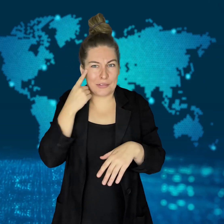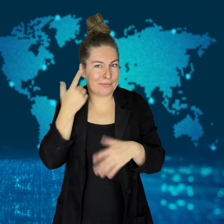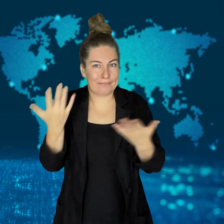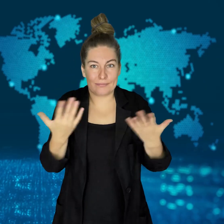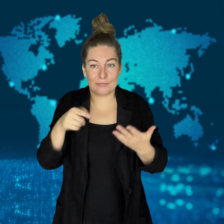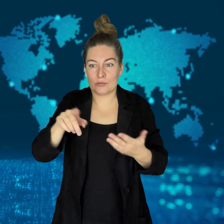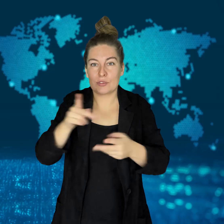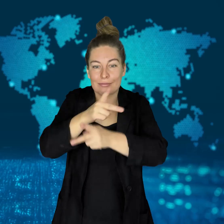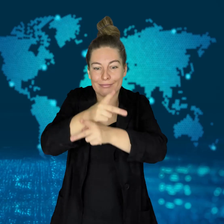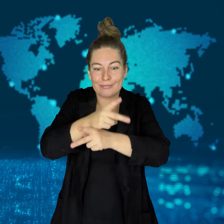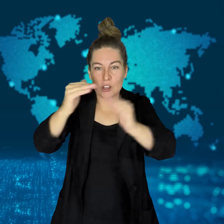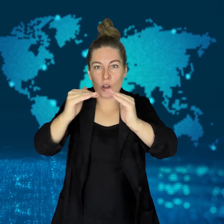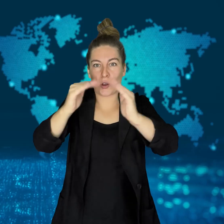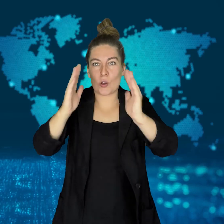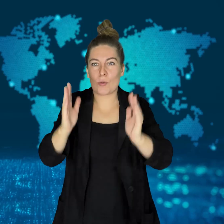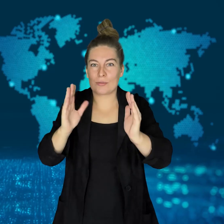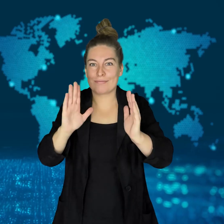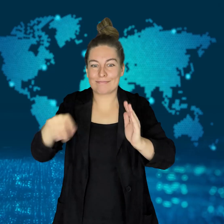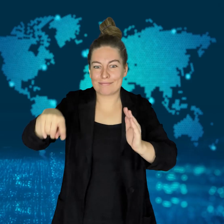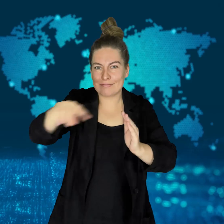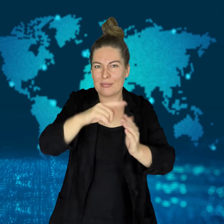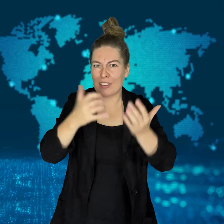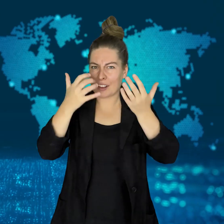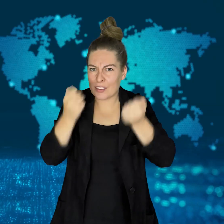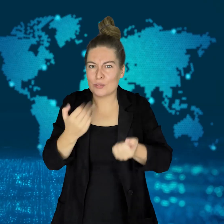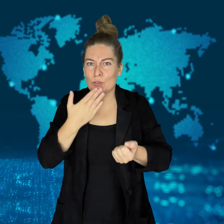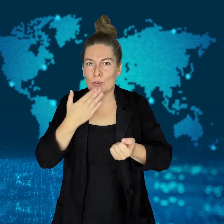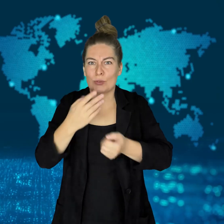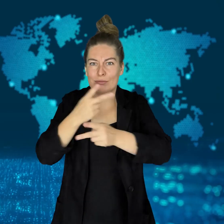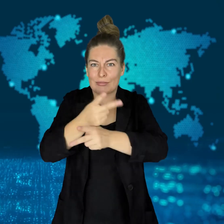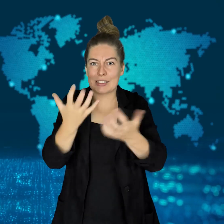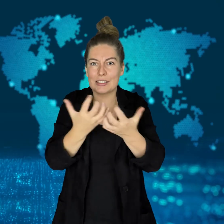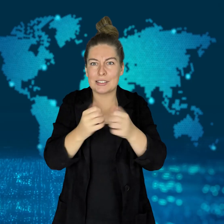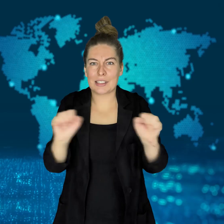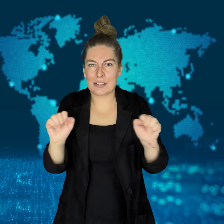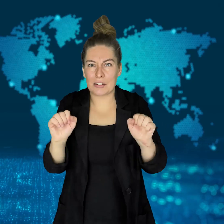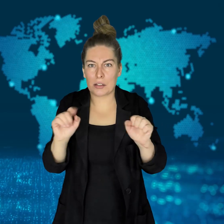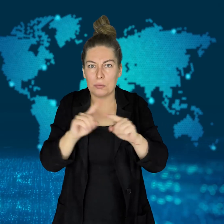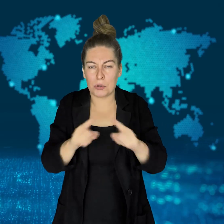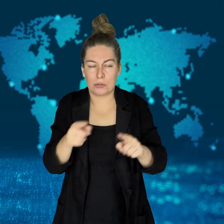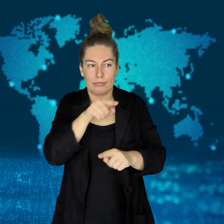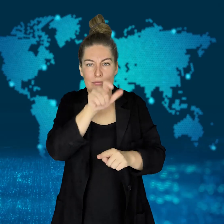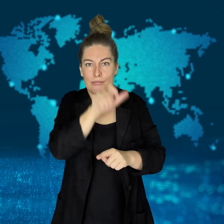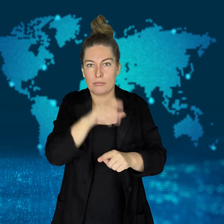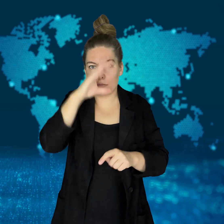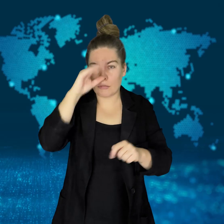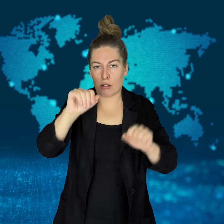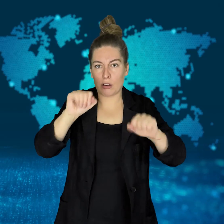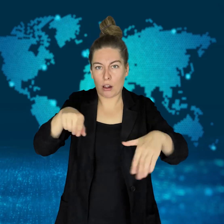saying that no one should be attacked within the safety of their home -